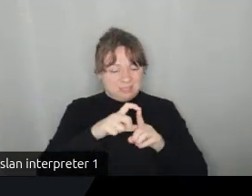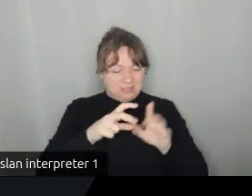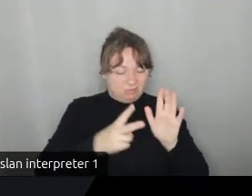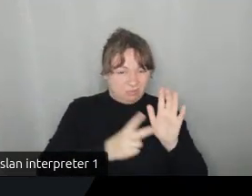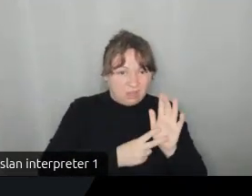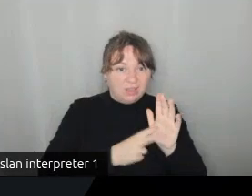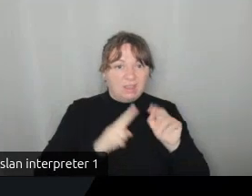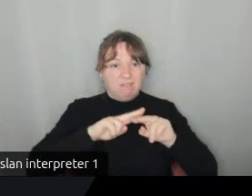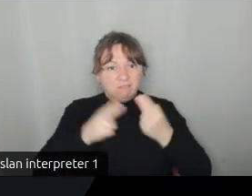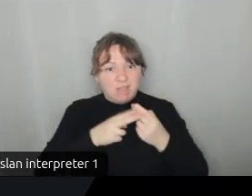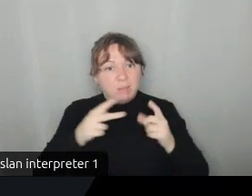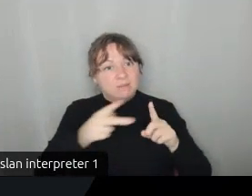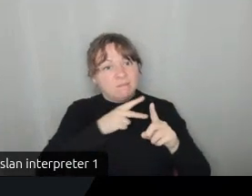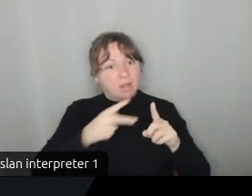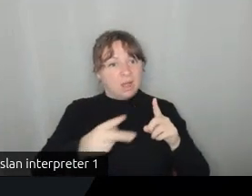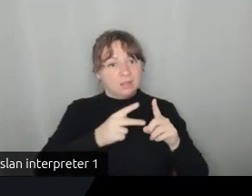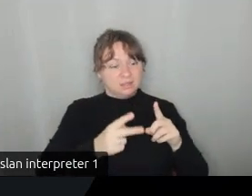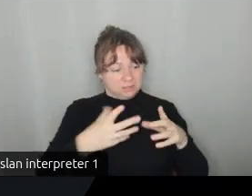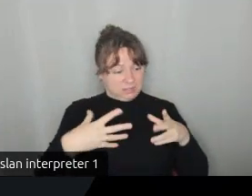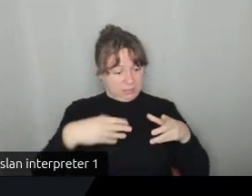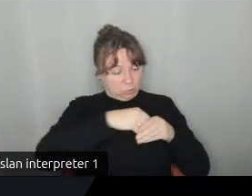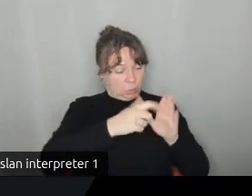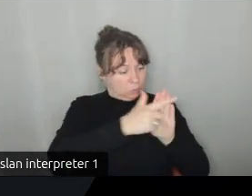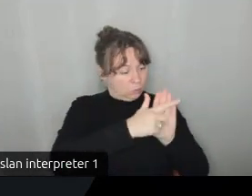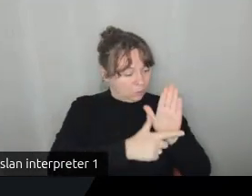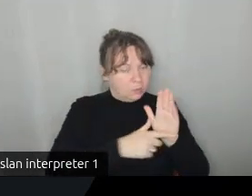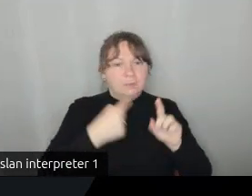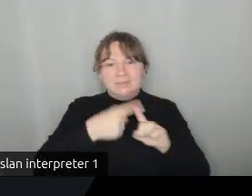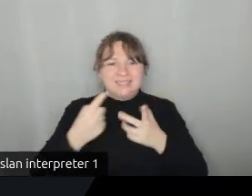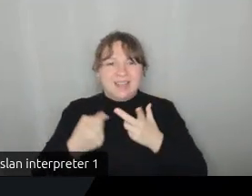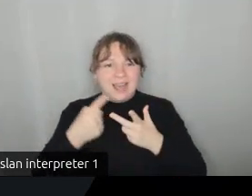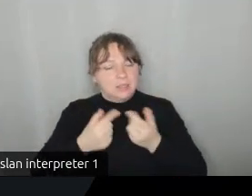the legal system. Um as part of trauma informed practice, practitioners should